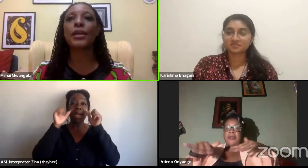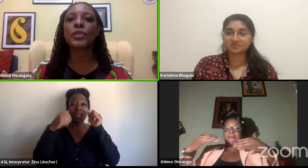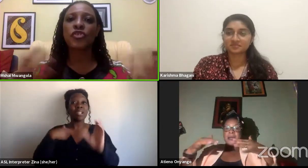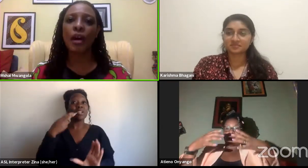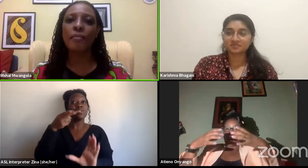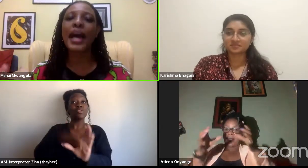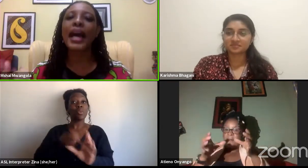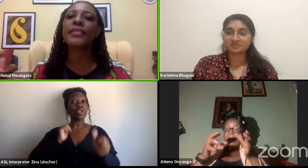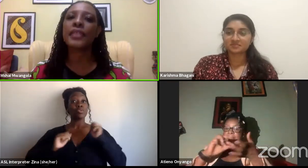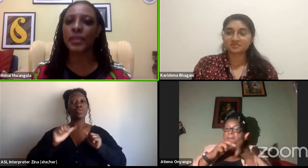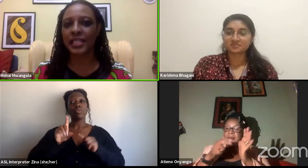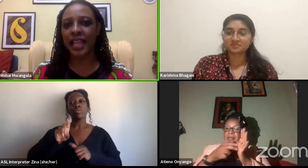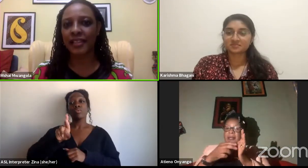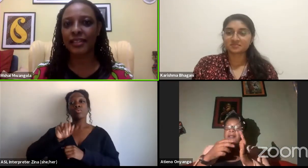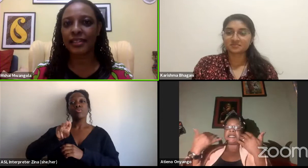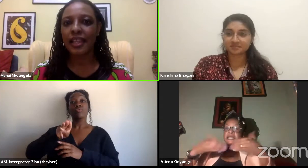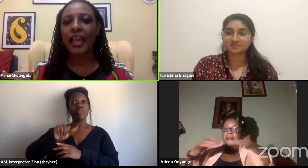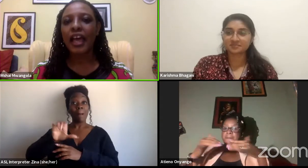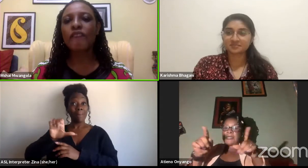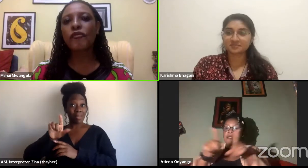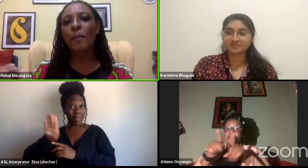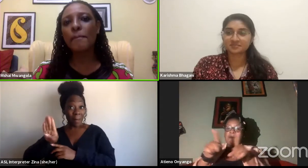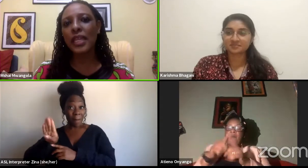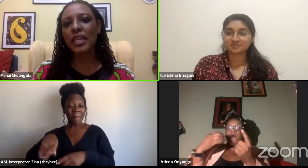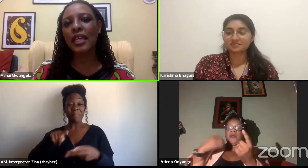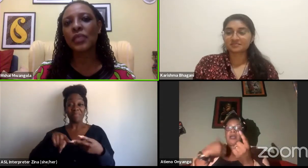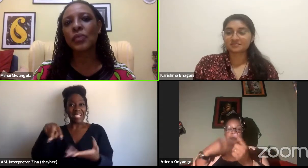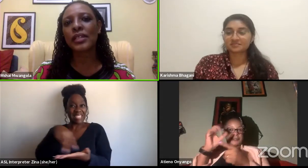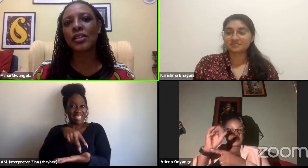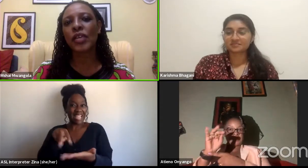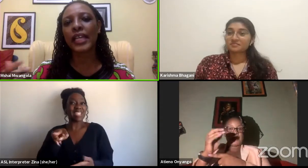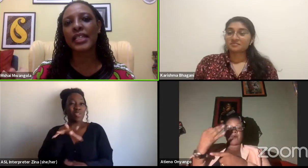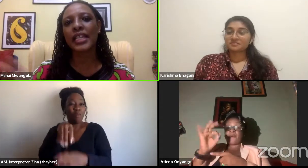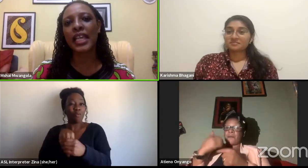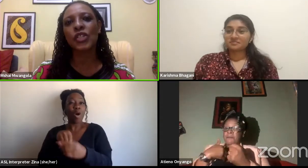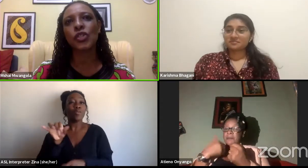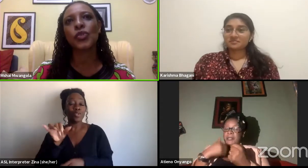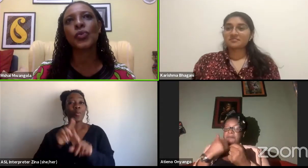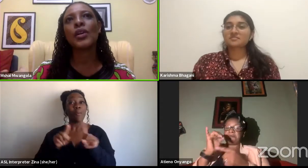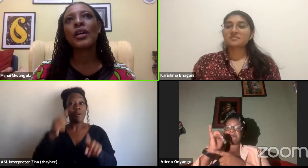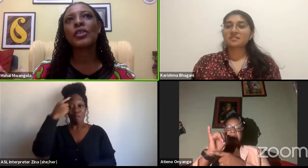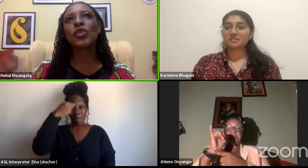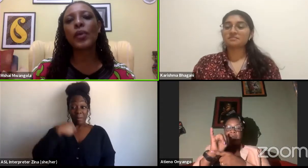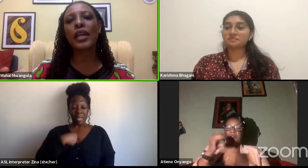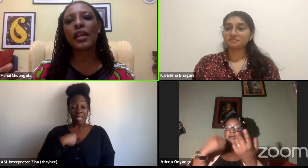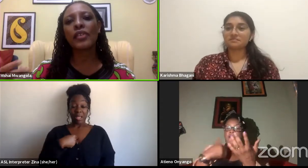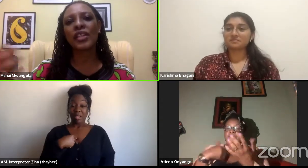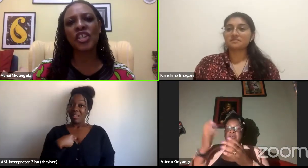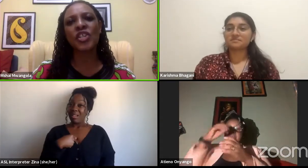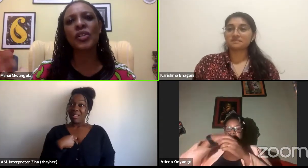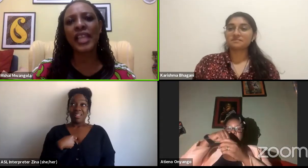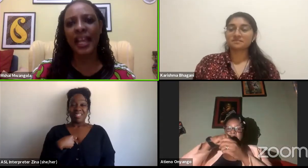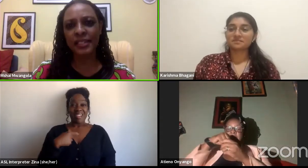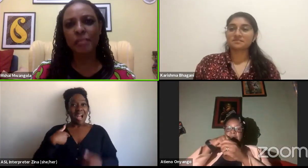there was drama and there was dance. And for me, it was getting into doing traditional dance